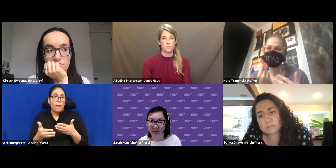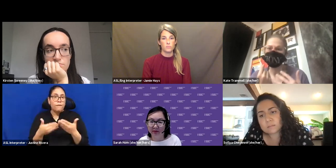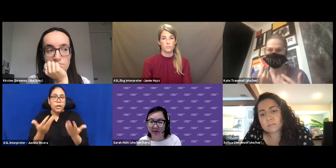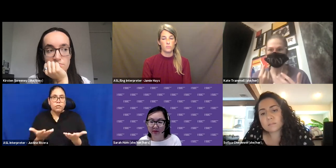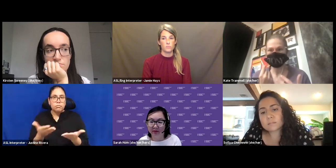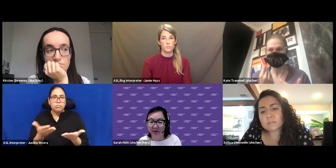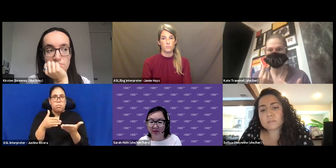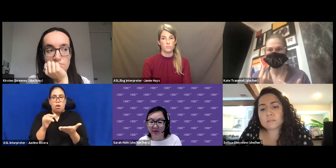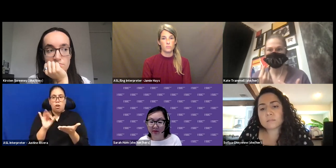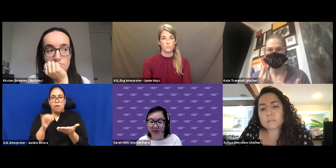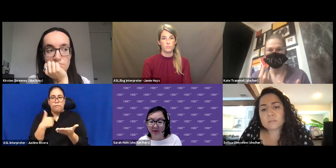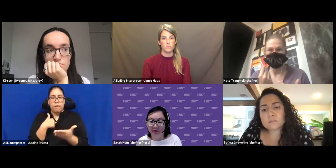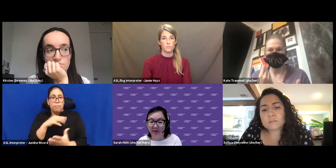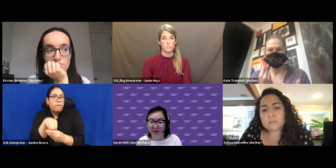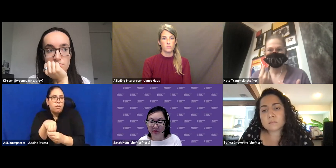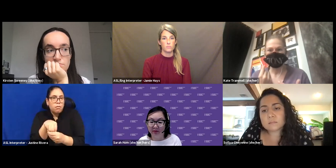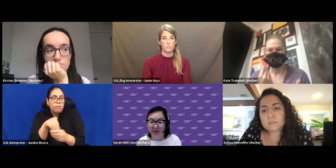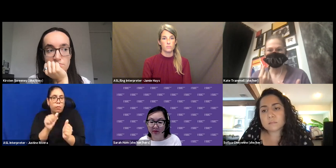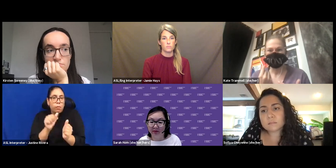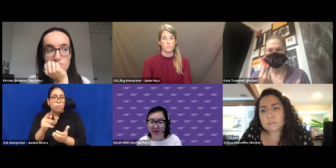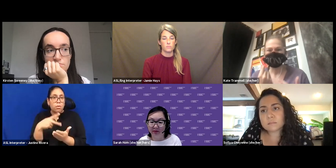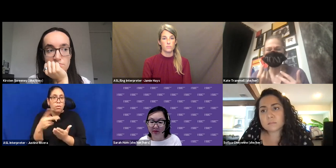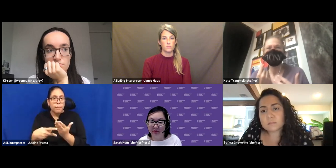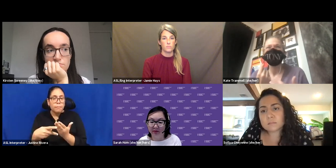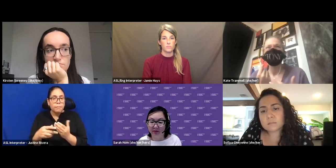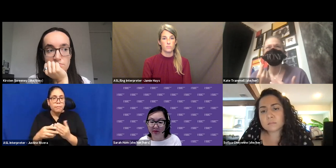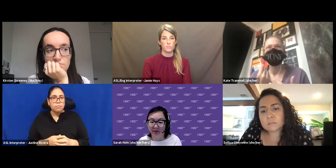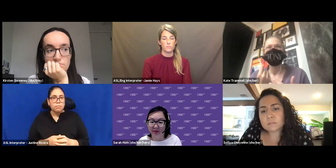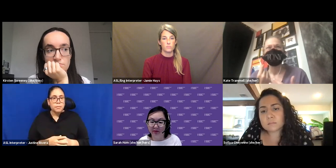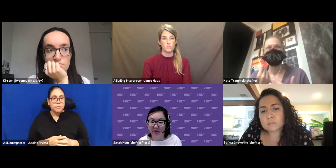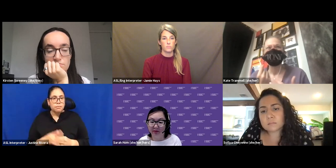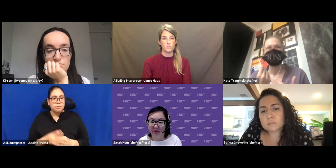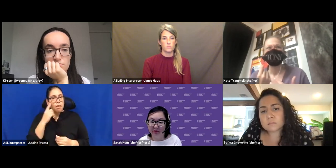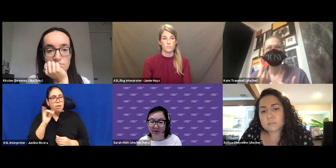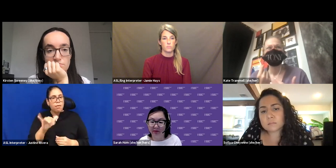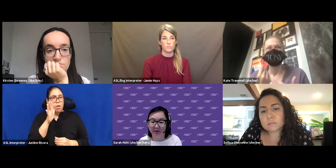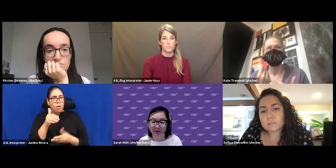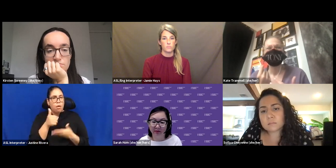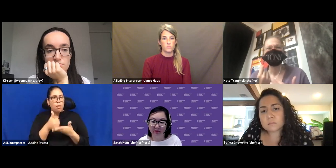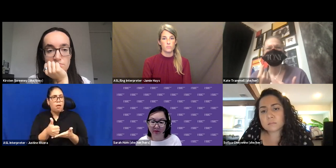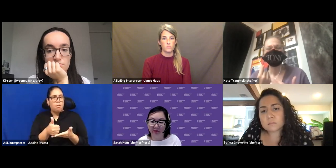involved with this program, tackles, what I believe, is not